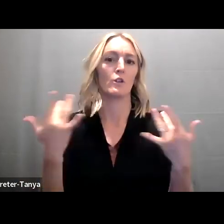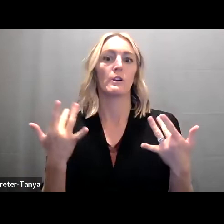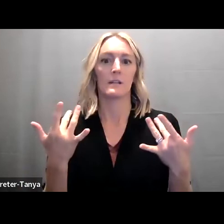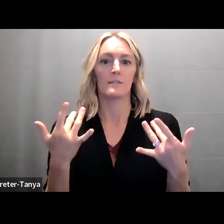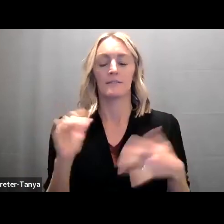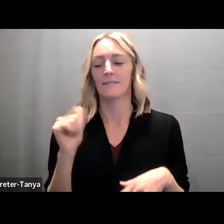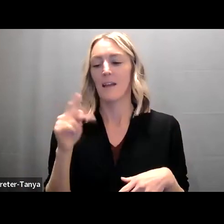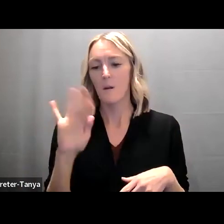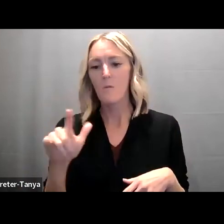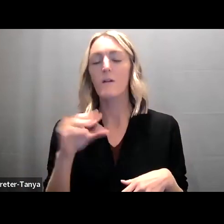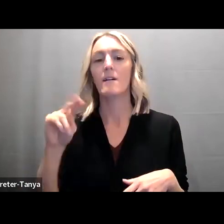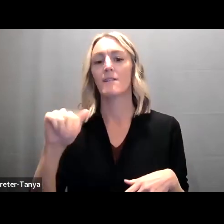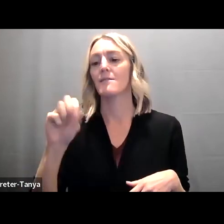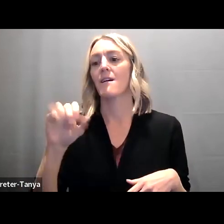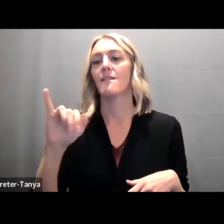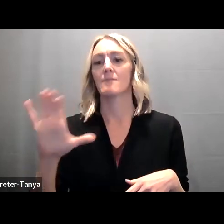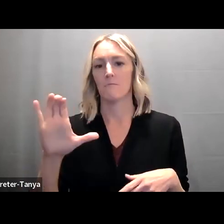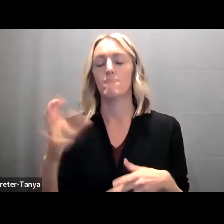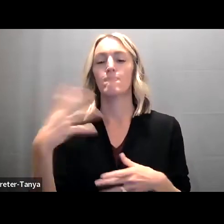APRIL and NASILC are a part of.